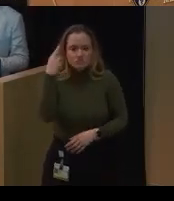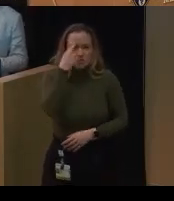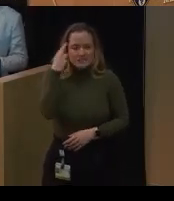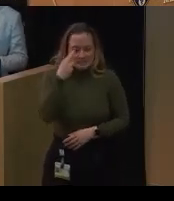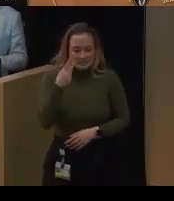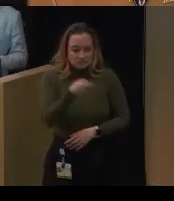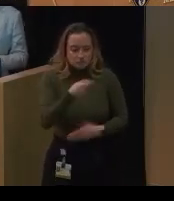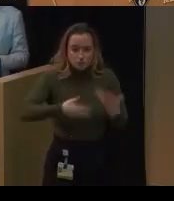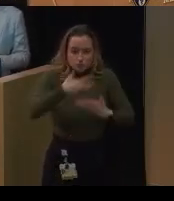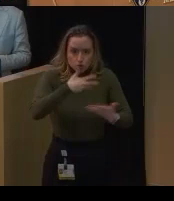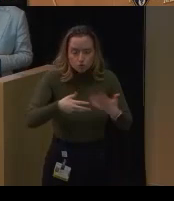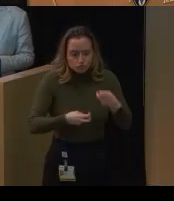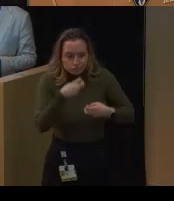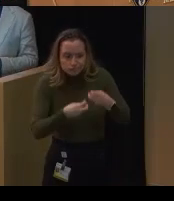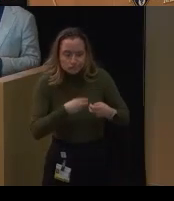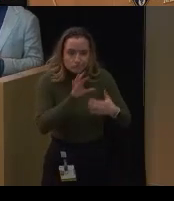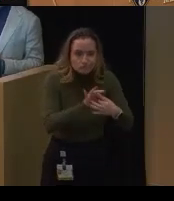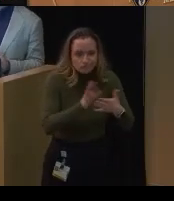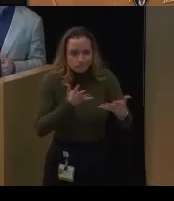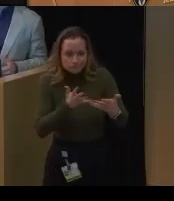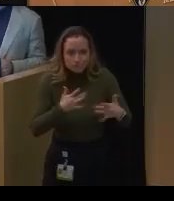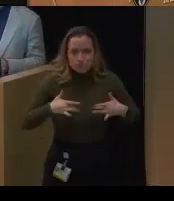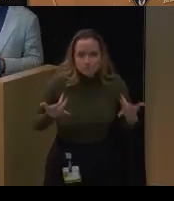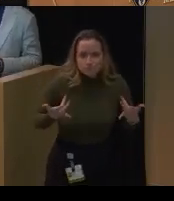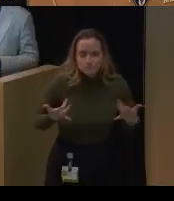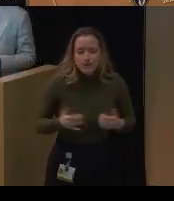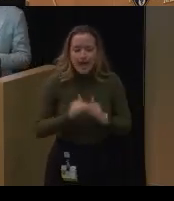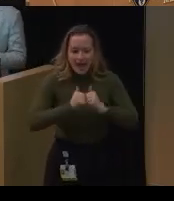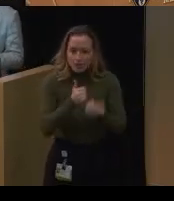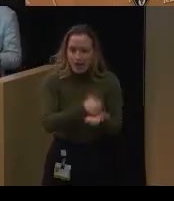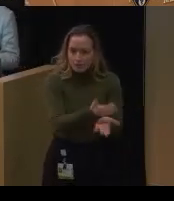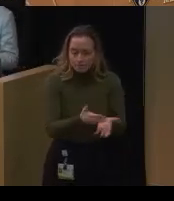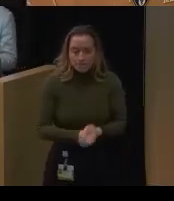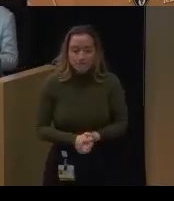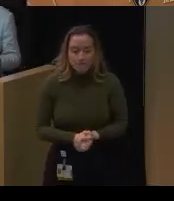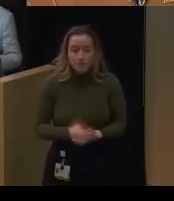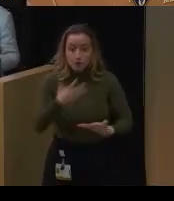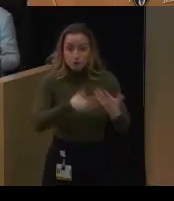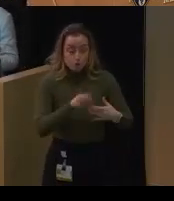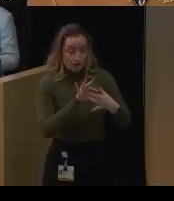and how do we treat them no social connection is multiply determined by probably a large number